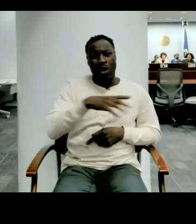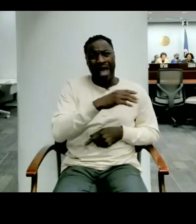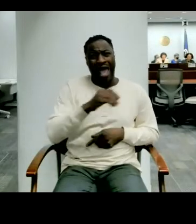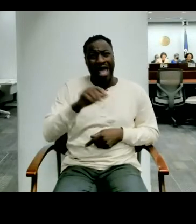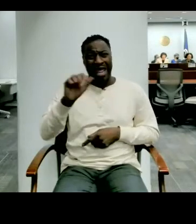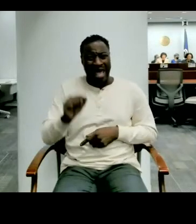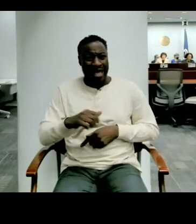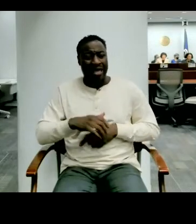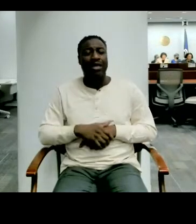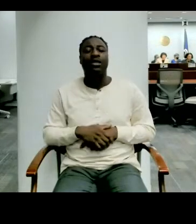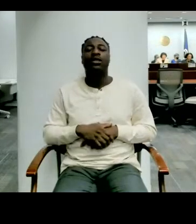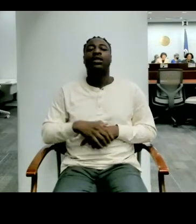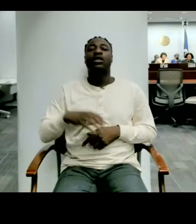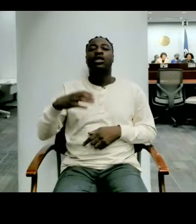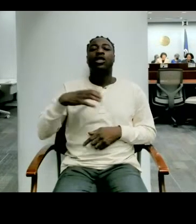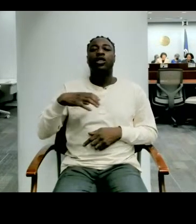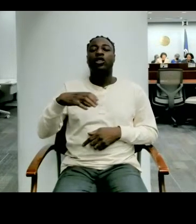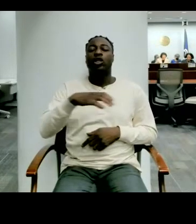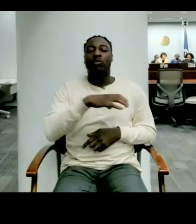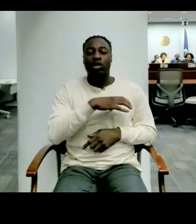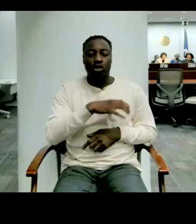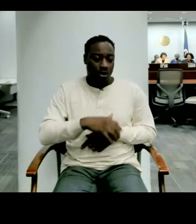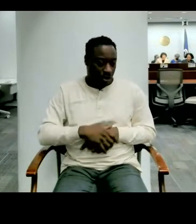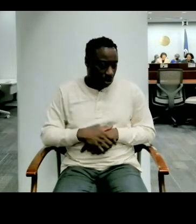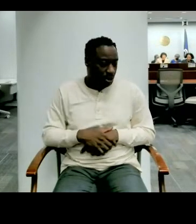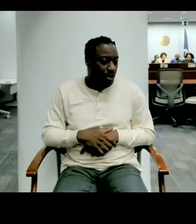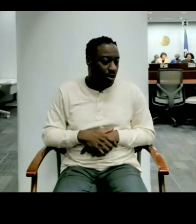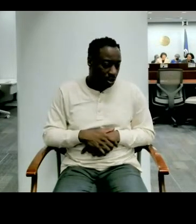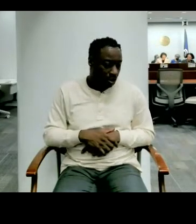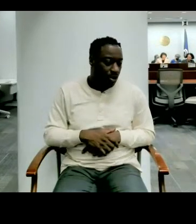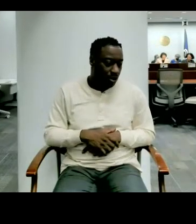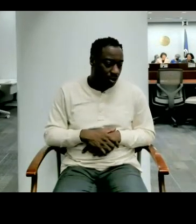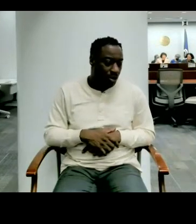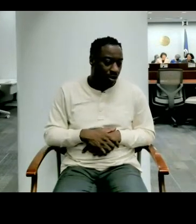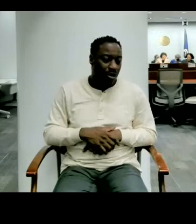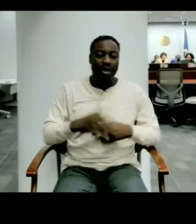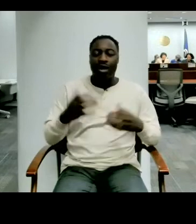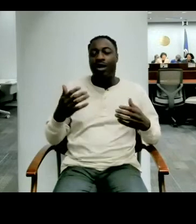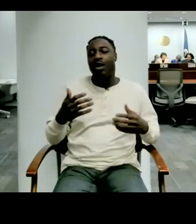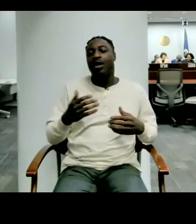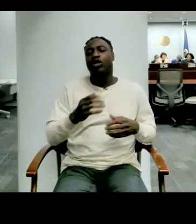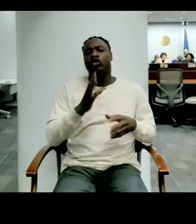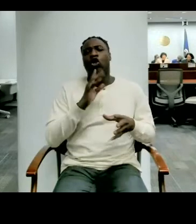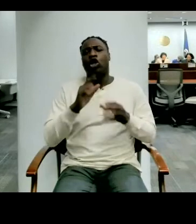Commission passed the certified term um formal policy guidance on religious discrimination.